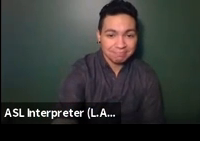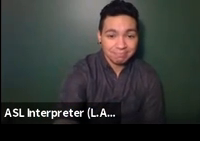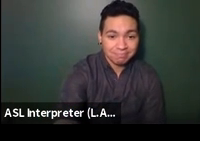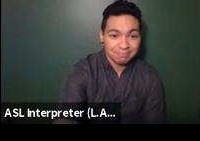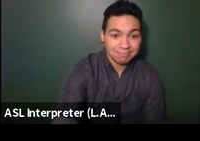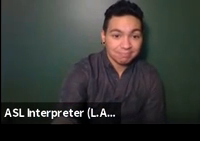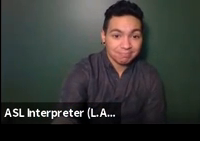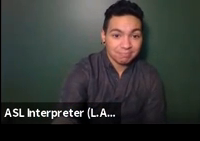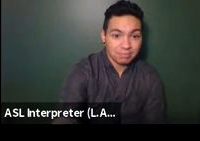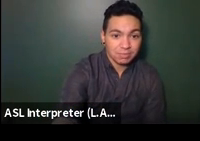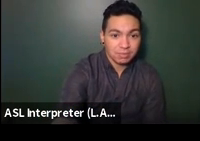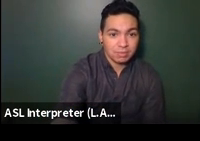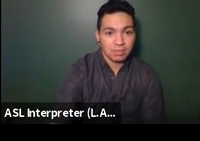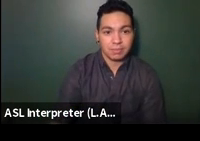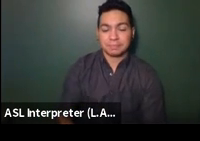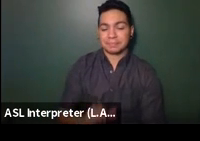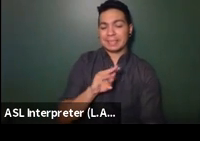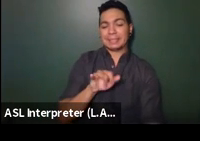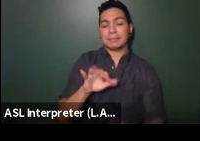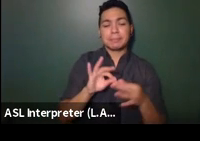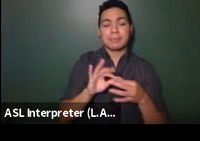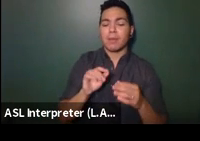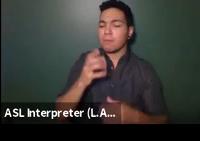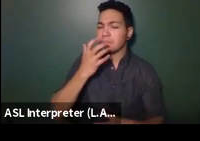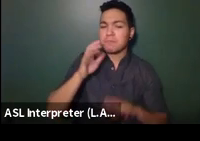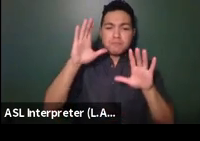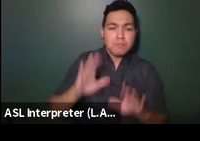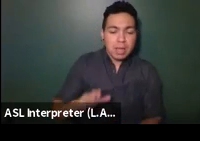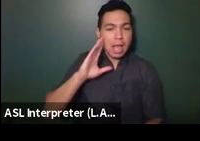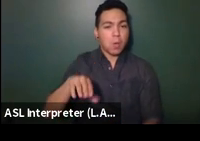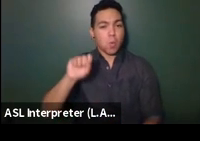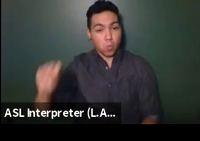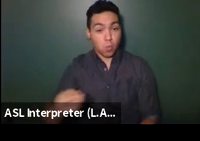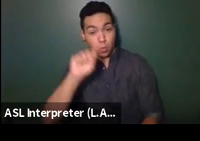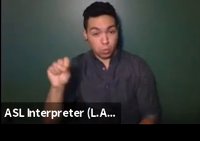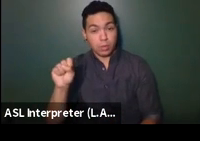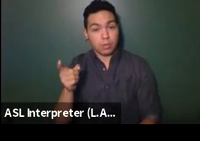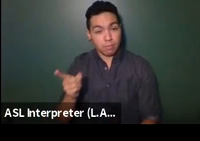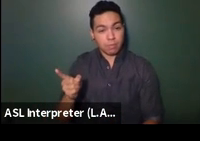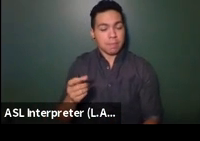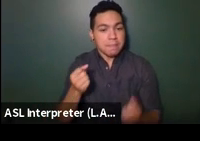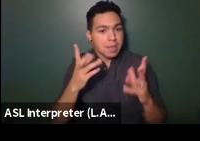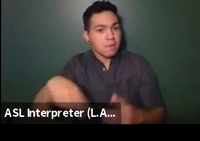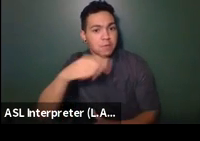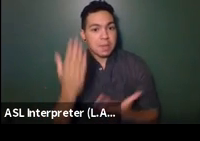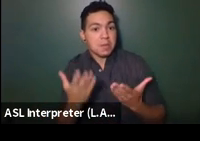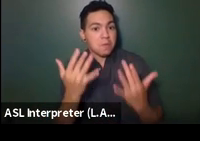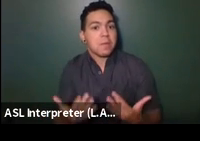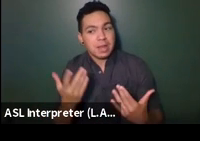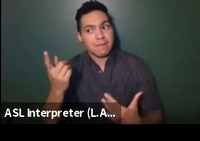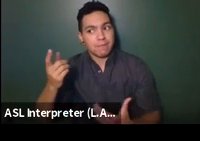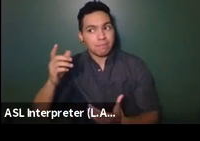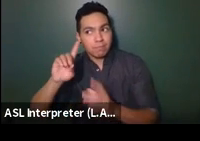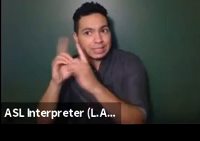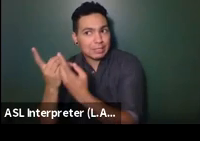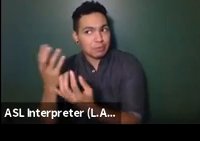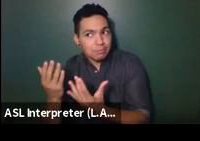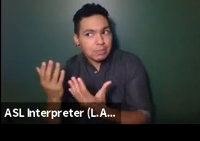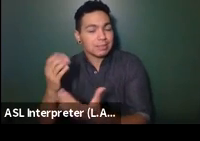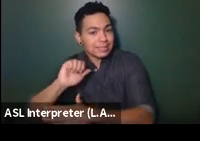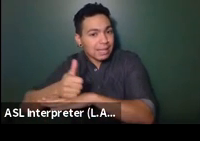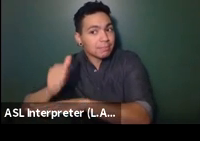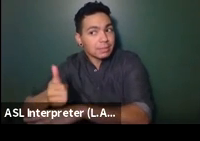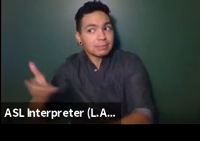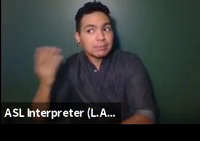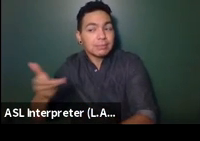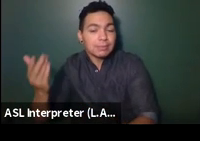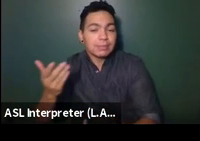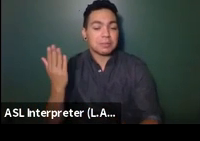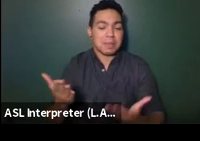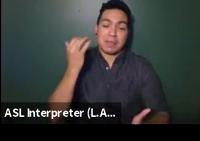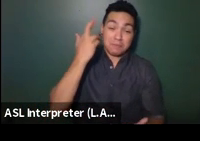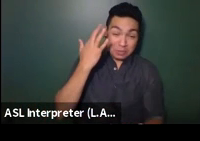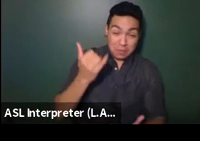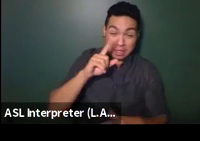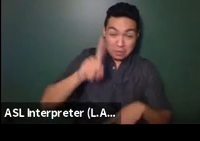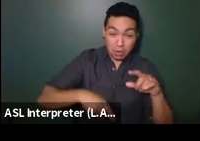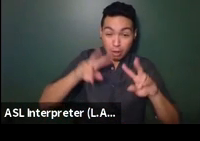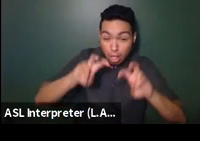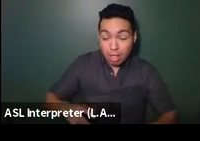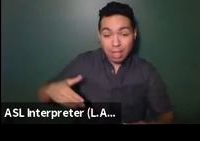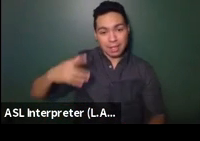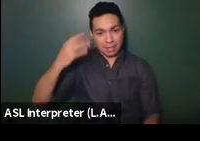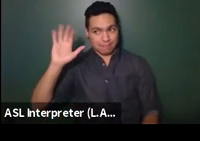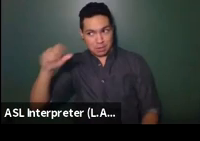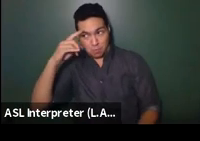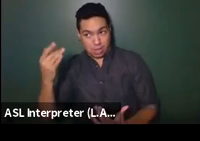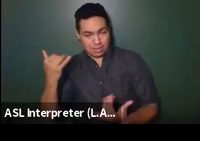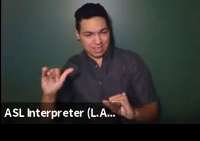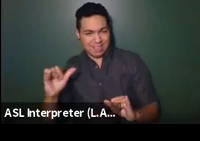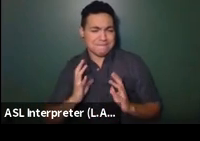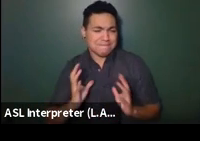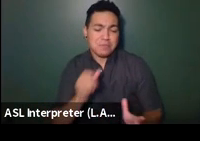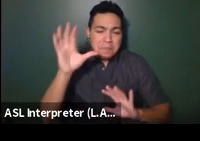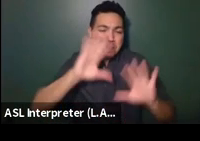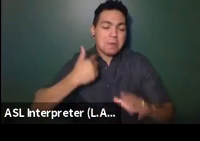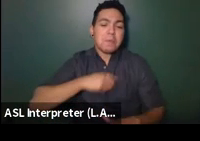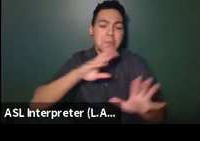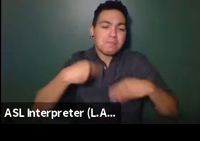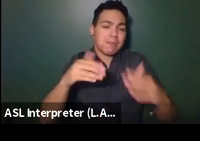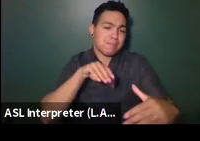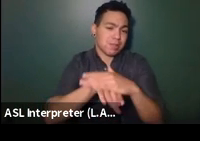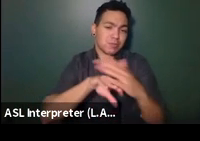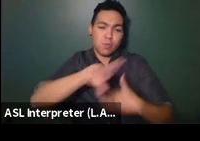ESD 189 - Amy Colburn: This is great. Yeah. And I know school is one of those that you know i know a lot of you are waiting for your district to set things up. So if that's why you haven't had a chance to dig in. Don't worry, you'll have access to all of the recordings and stuff, you know, as you